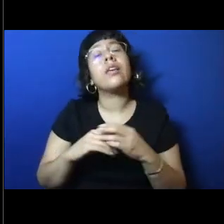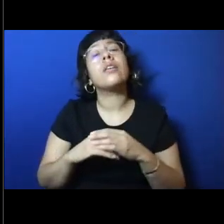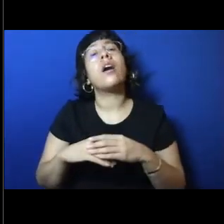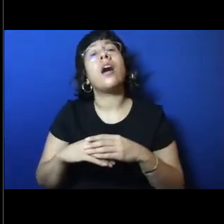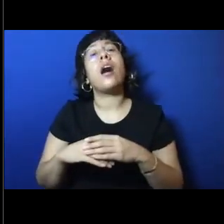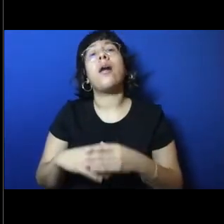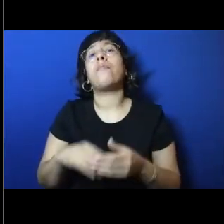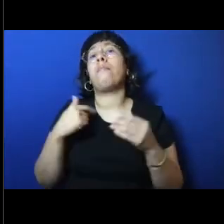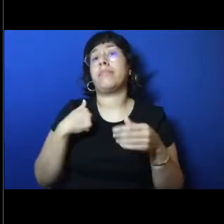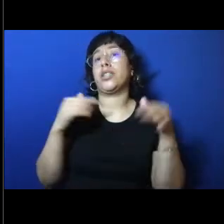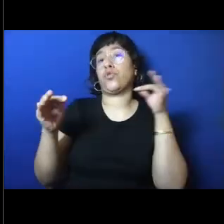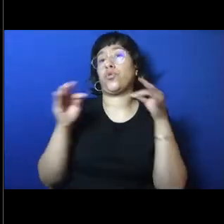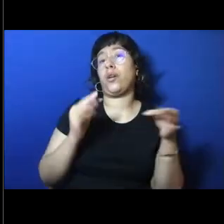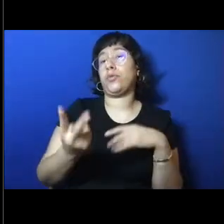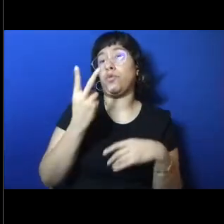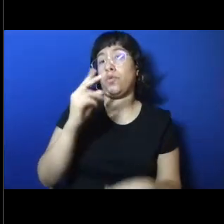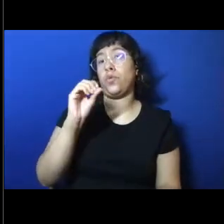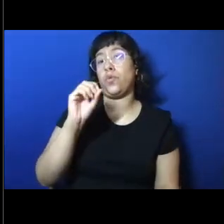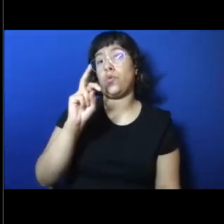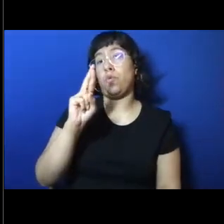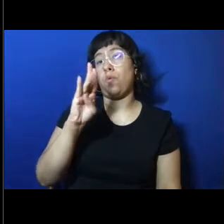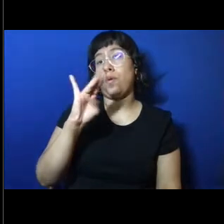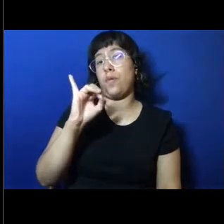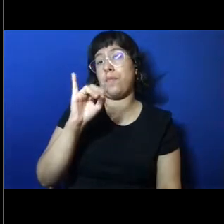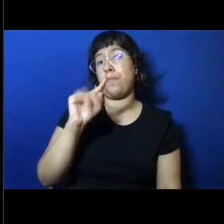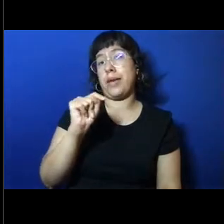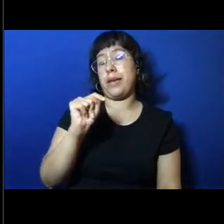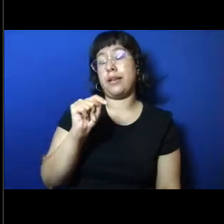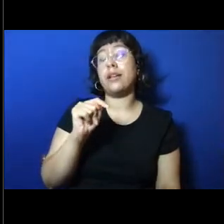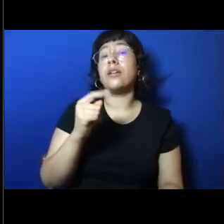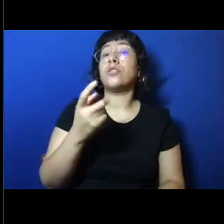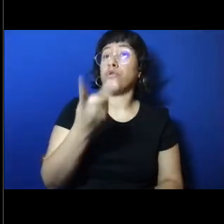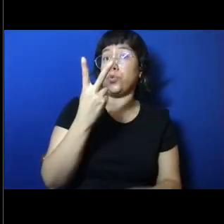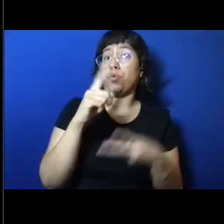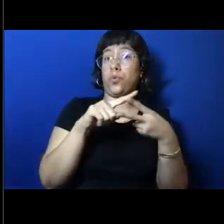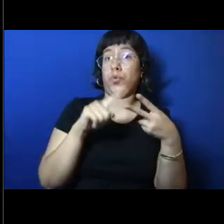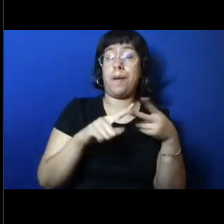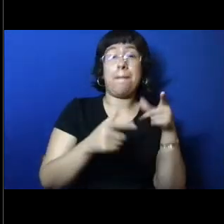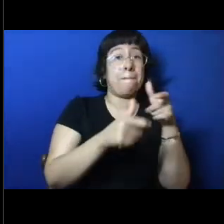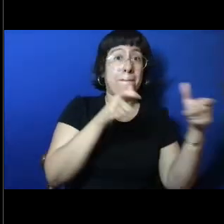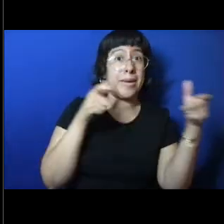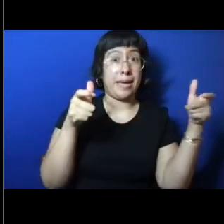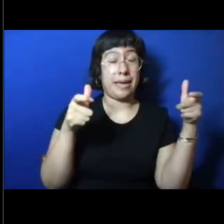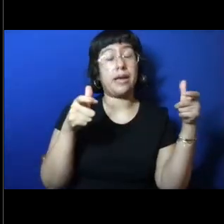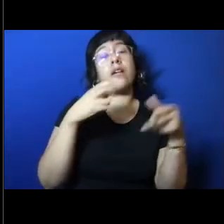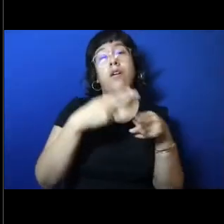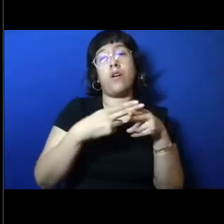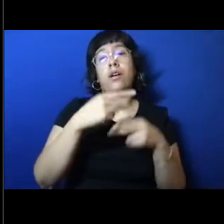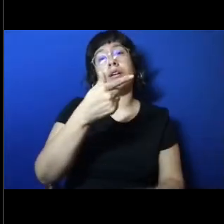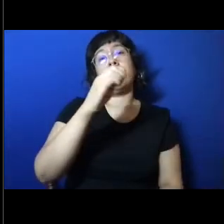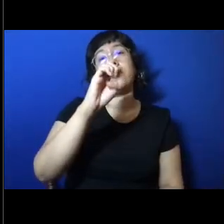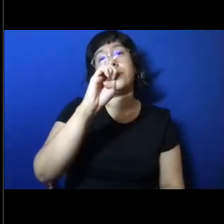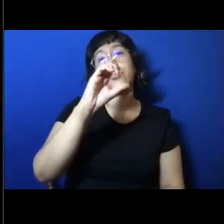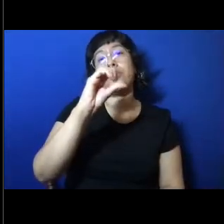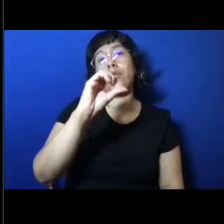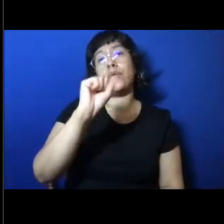You can think of them as the big orbit and the little orbit. The big orbit is something we call geostationary orbit. It's an orbit that's right on the equator.